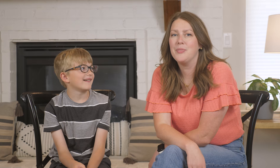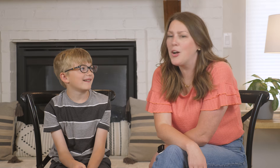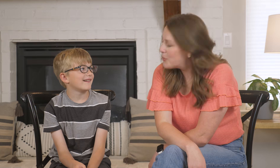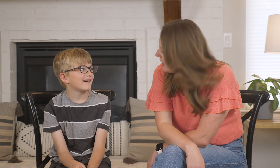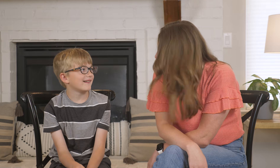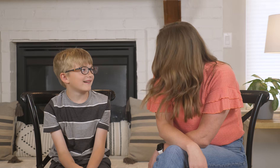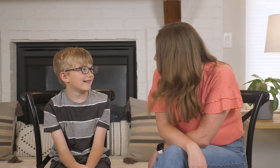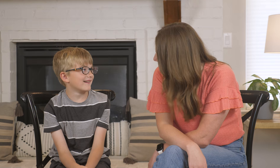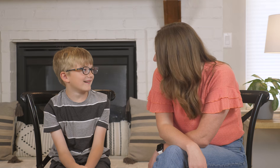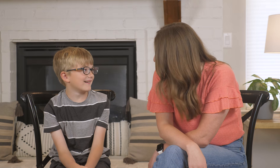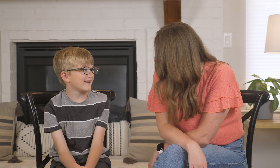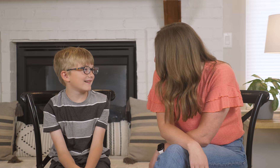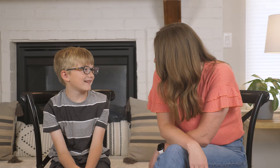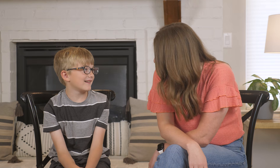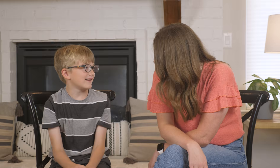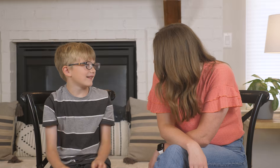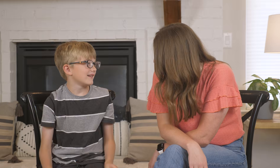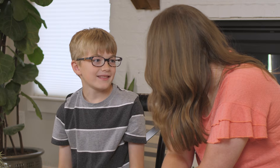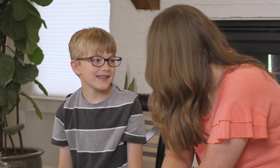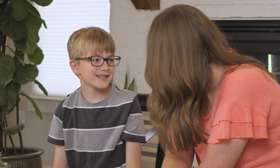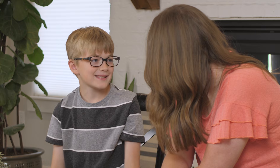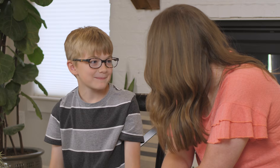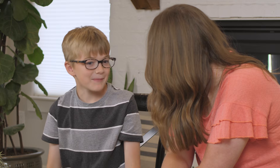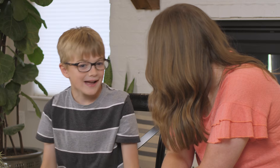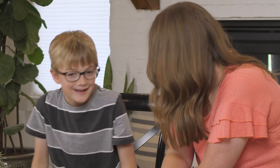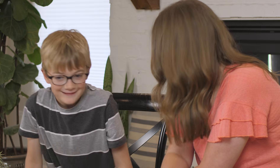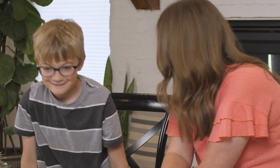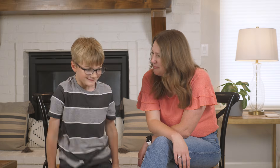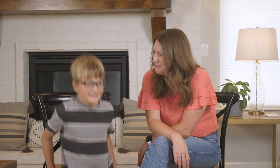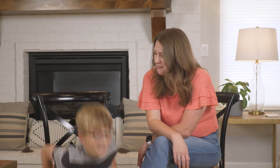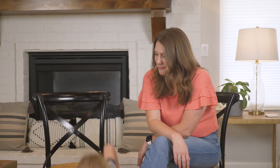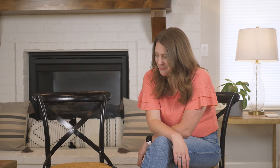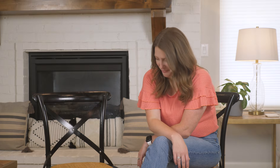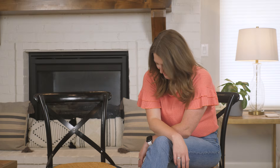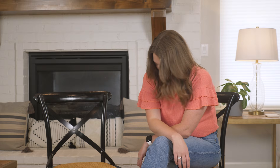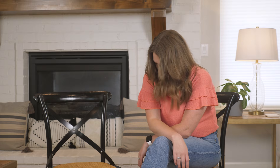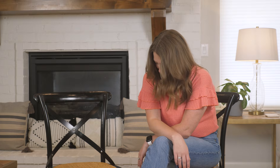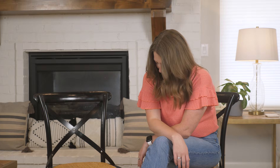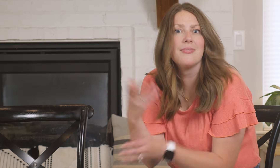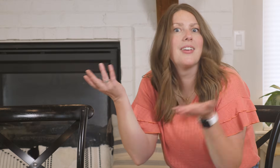Alright Lane, thank you for joining me today. Thanks. Bye.